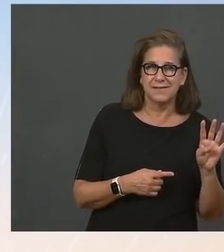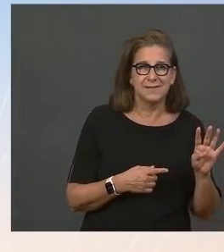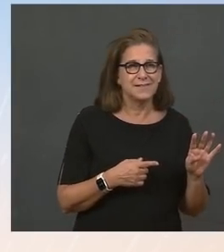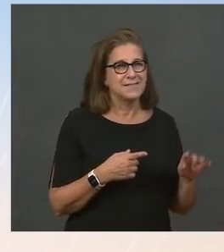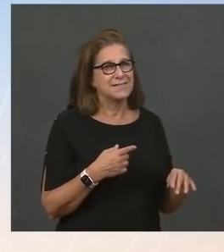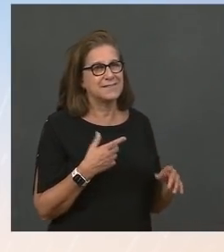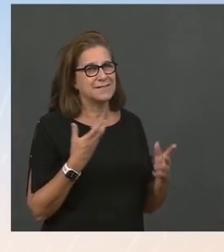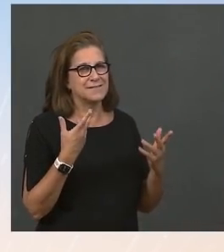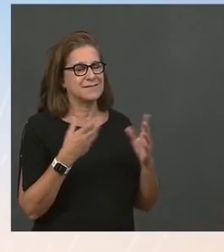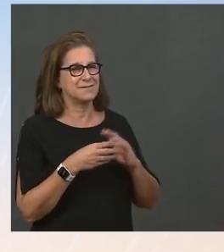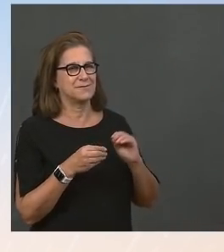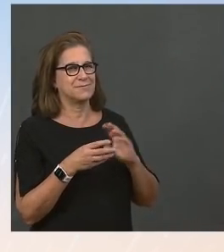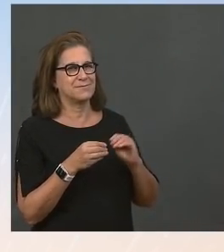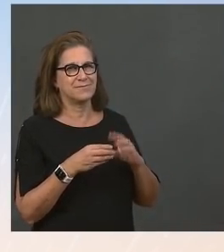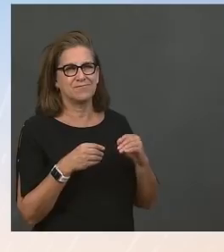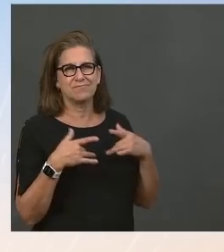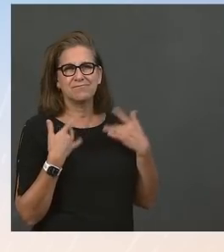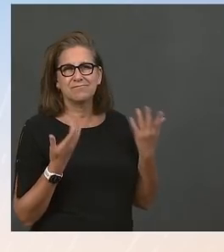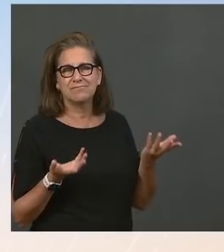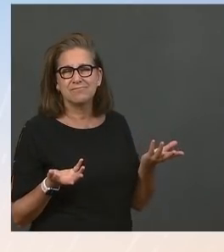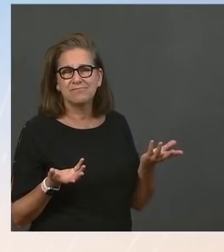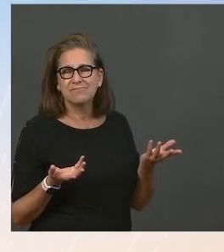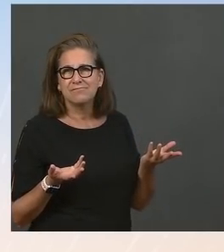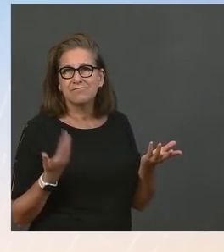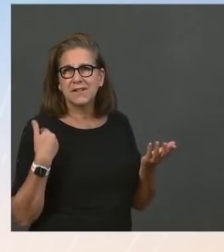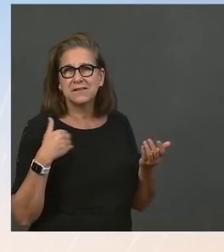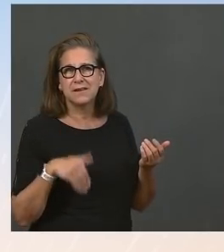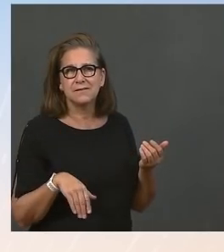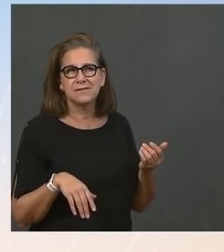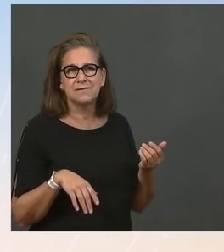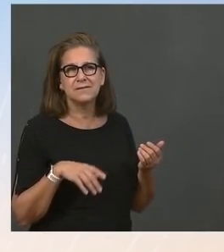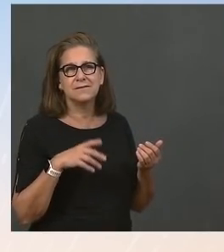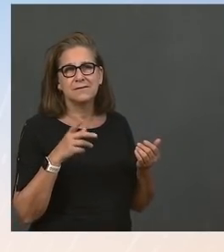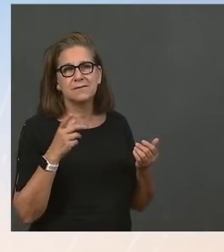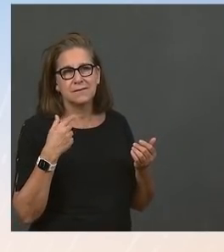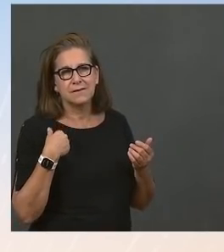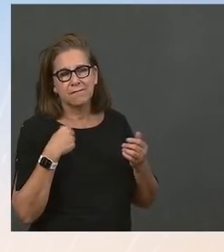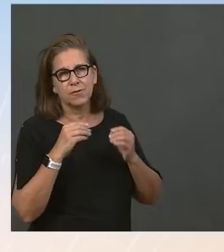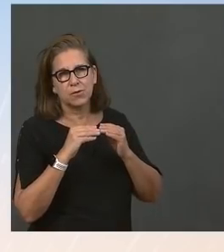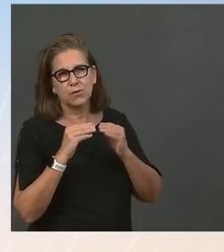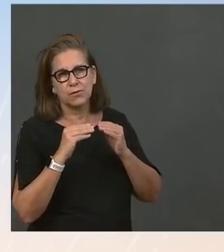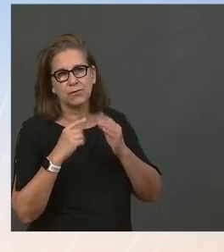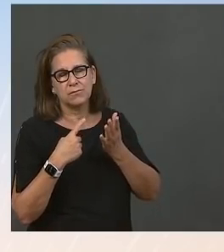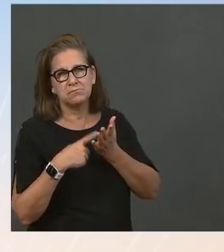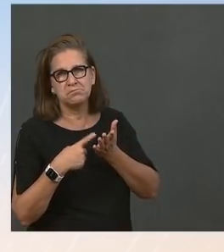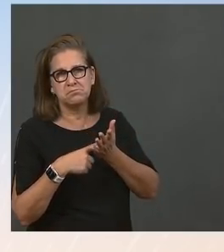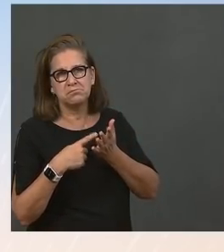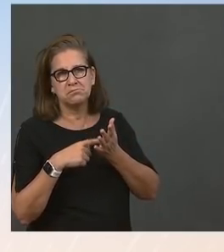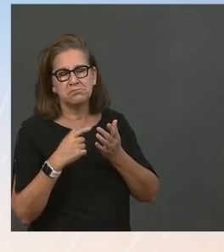There's obviously been ongoing discussions this morning, but clearly making sure paid leave is a -- is law,